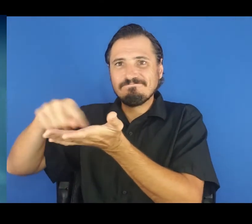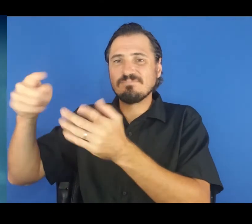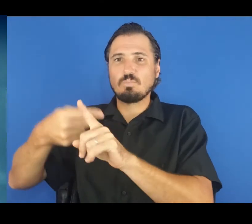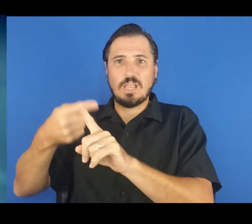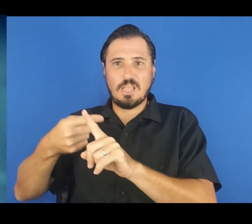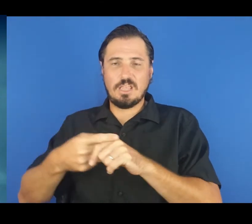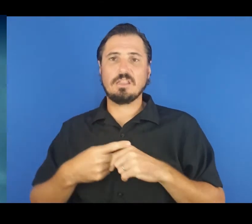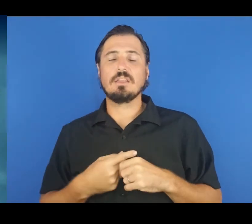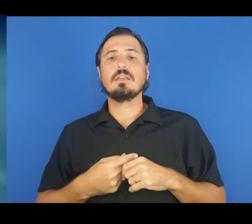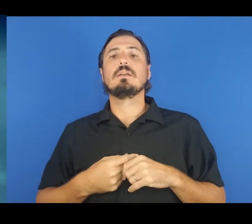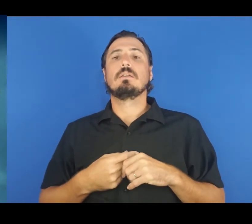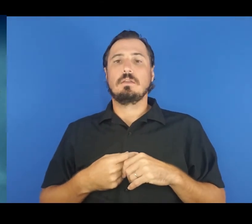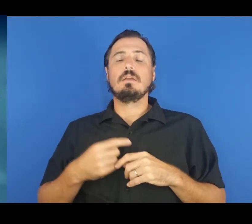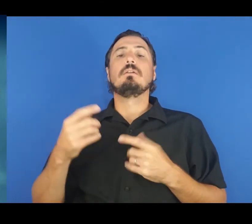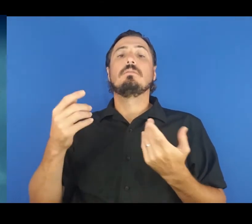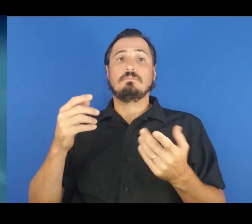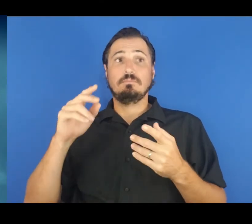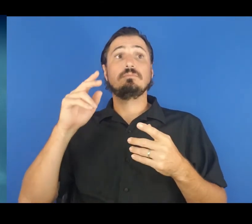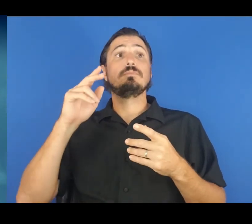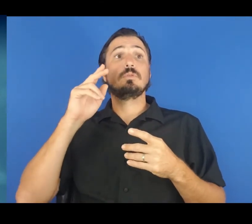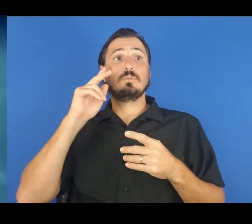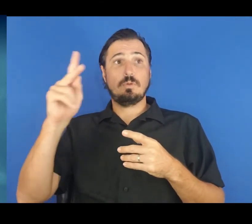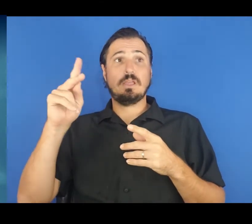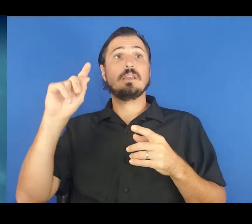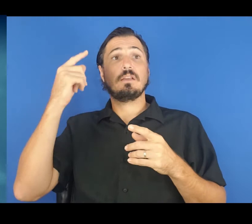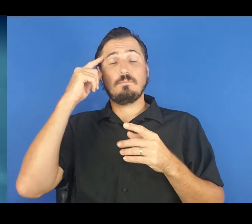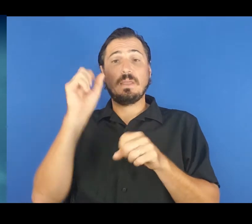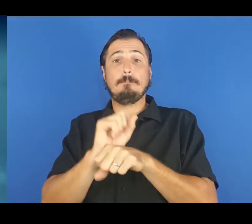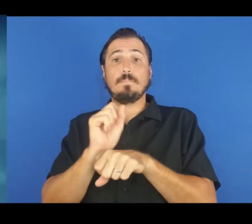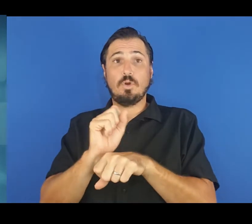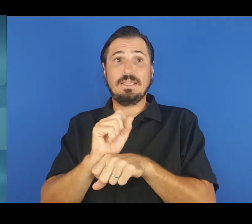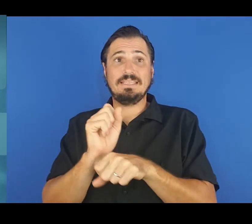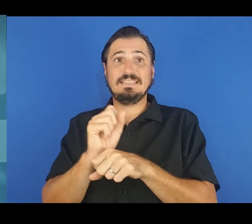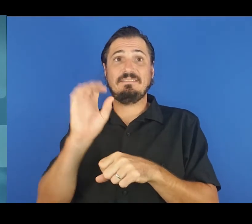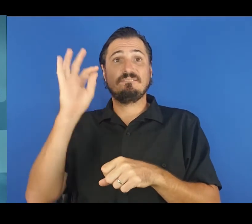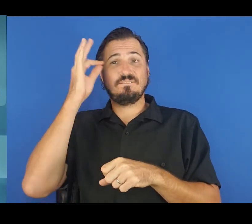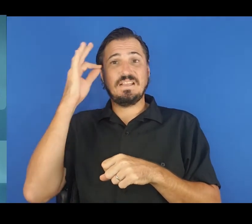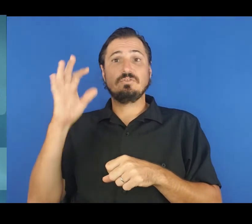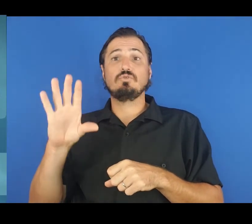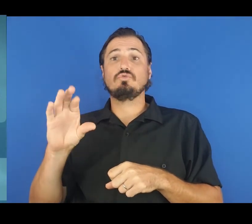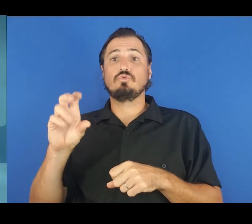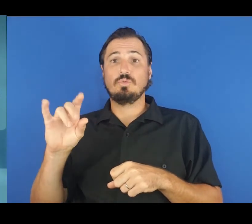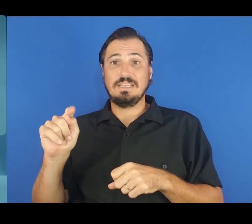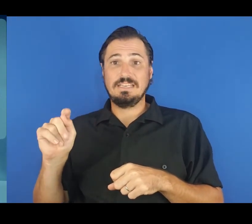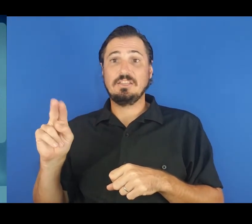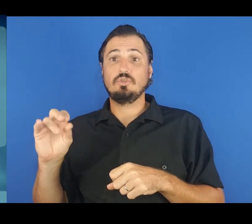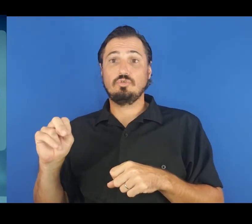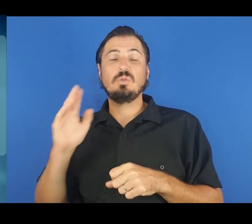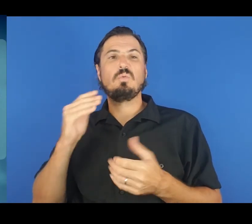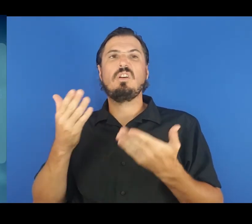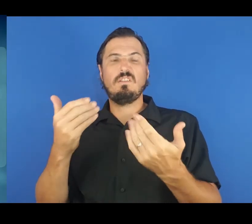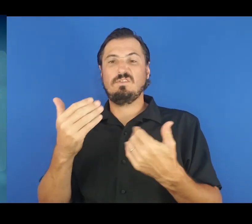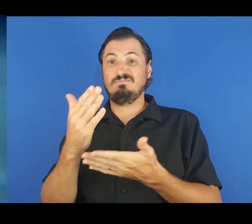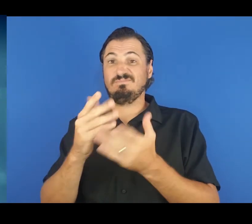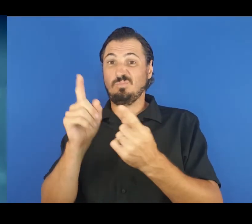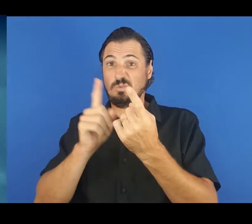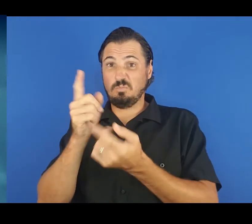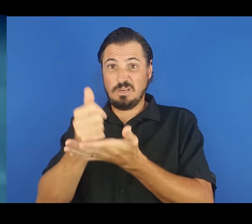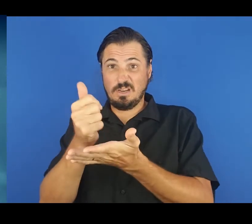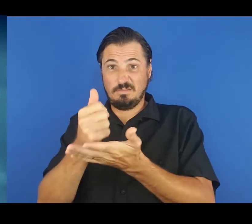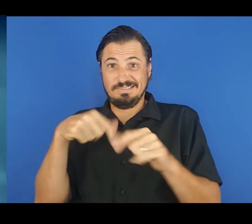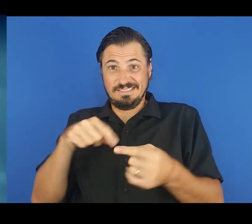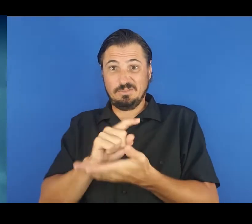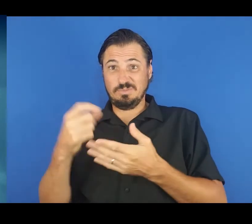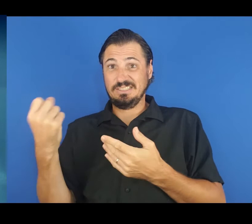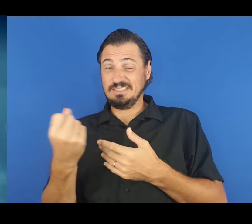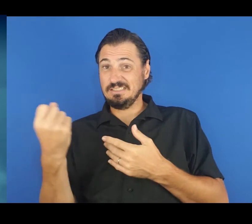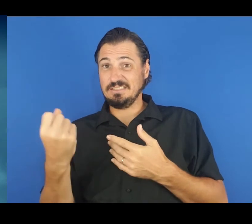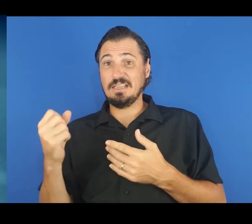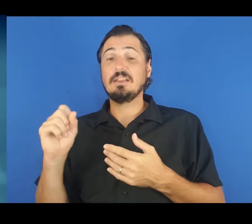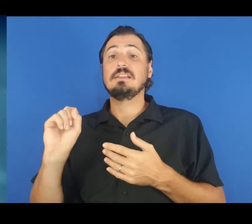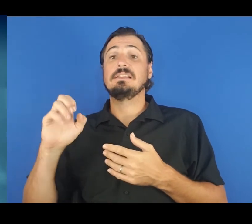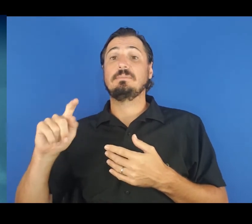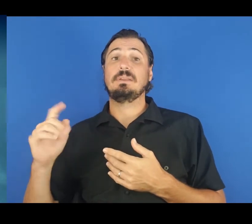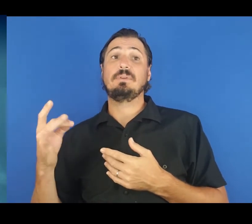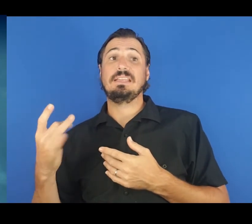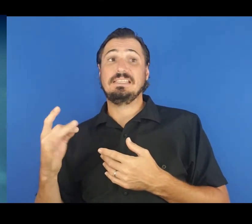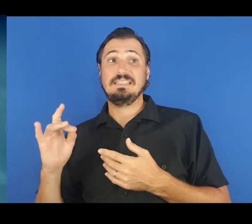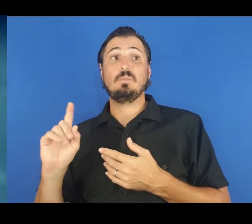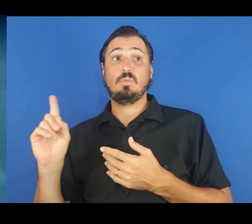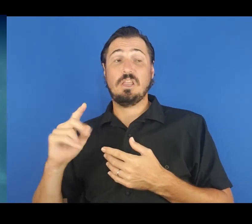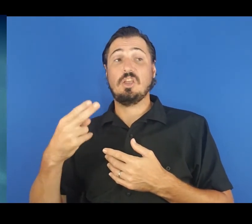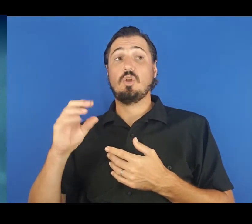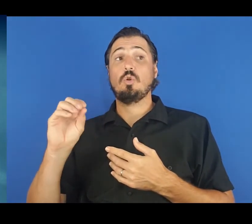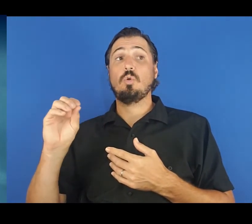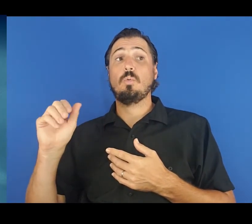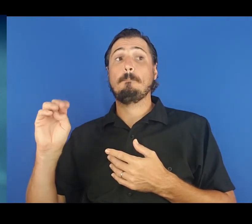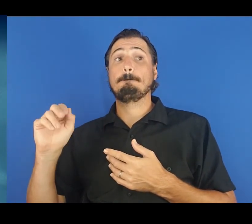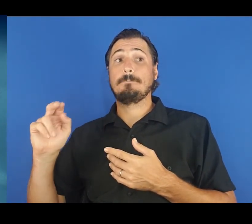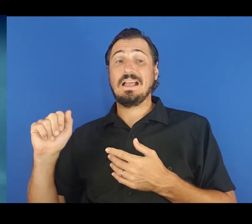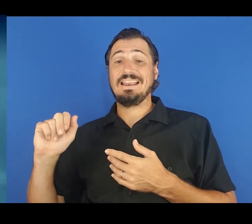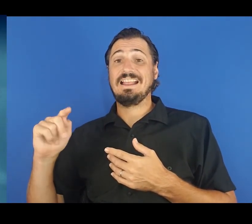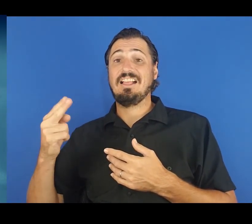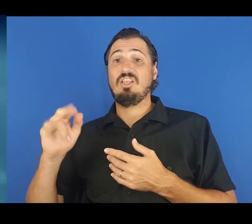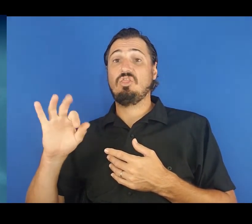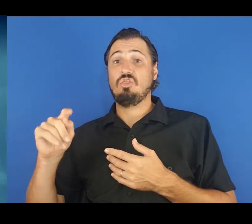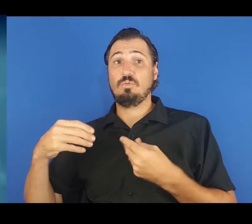The Kauai Government Employees Federal Credit Union will be offering in-person assistance this Saturday, September 18, at the Ho‘omana Thrift Store on Kuamo‘o Road in Wailua from 2 to 5